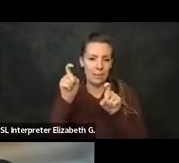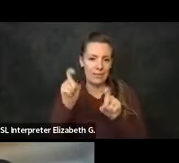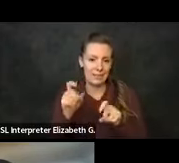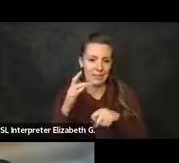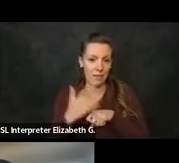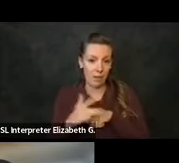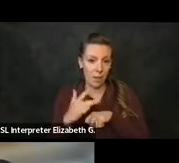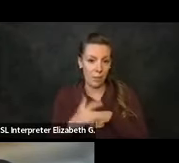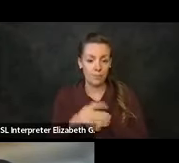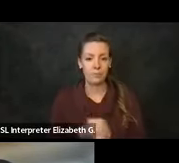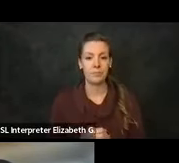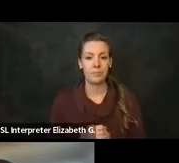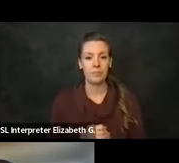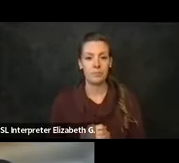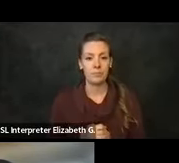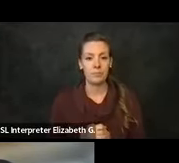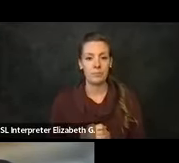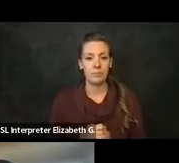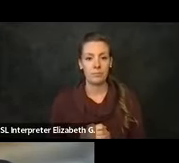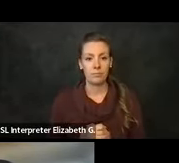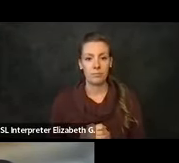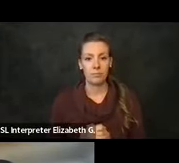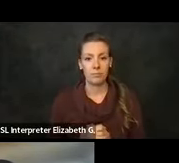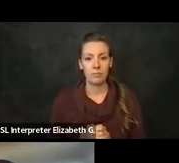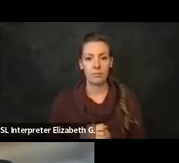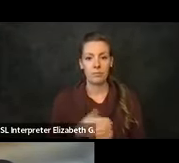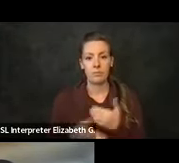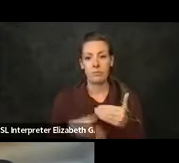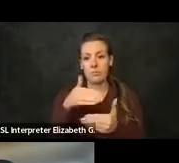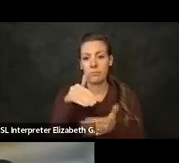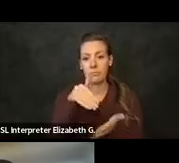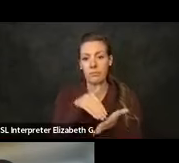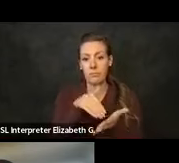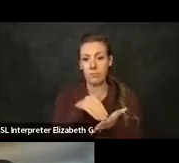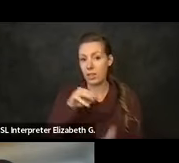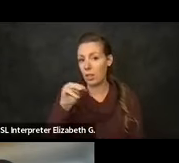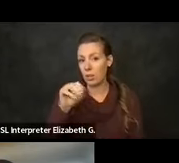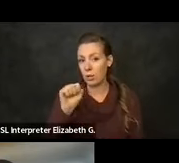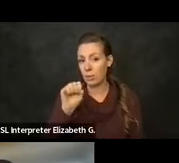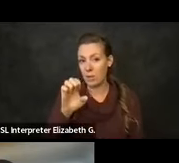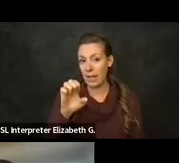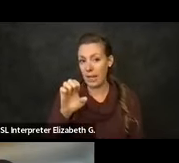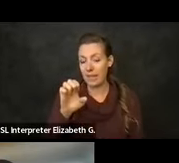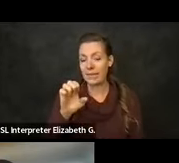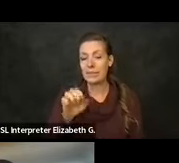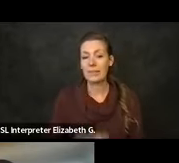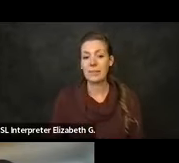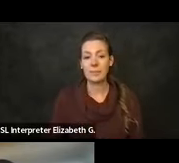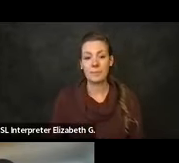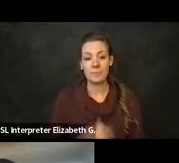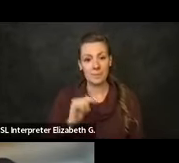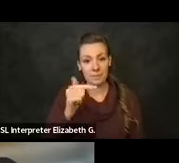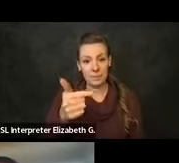But from all that, I'd like to turn to Dr. Sundari Mase at Snow County's Health Officer Doctora Mase.